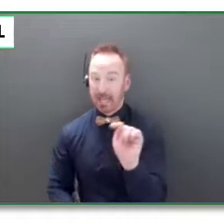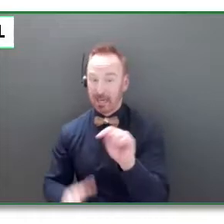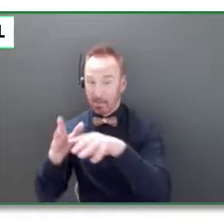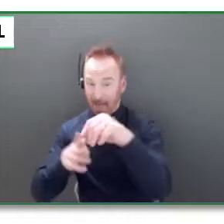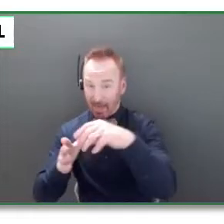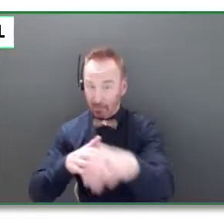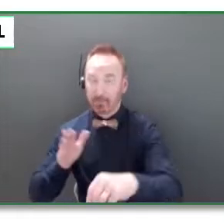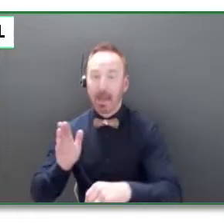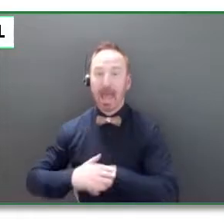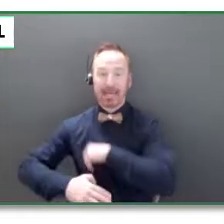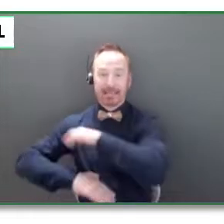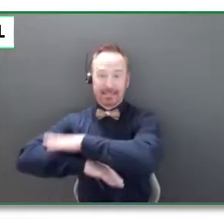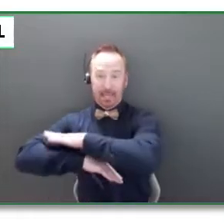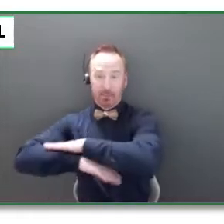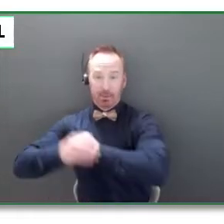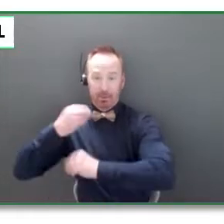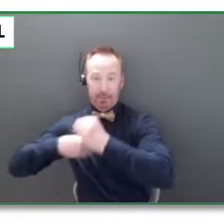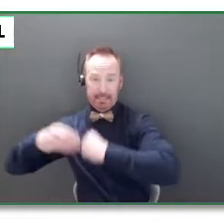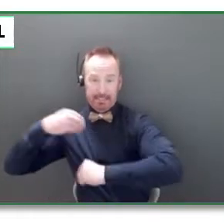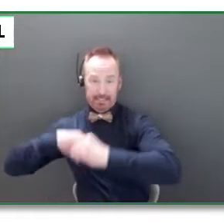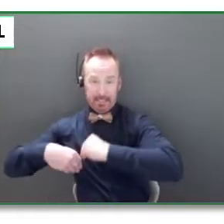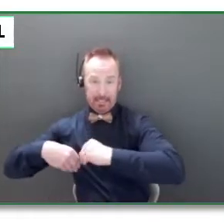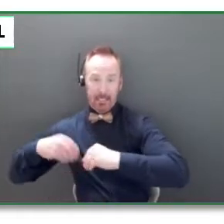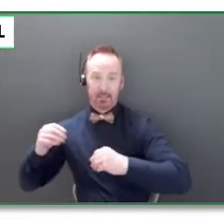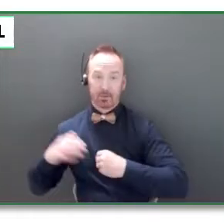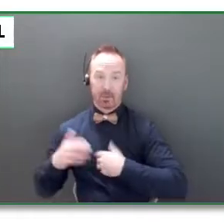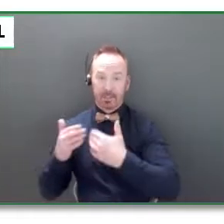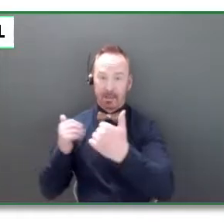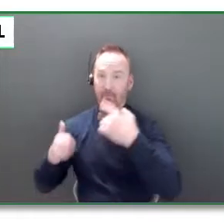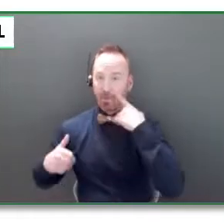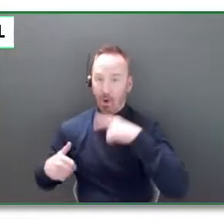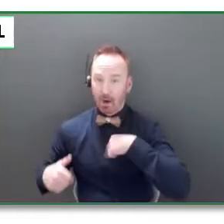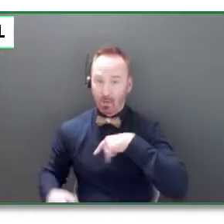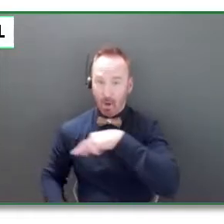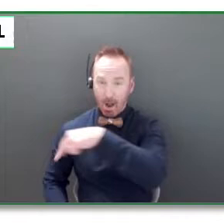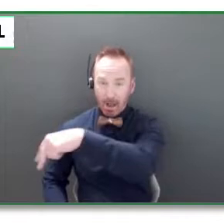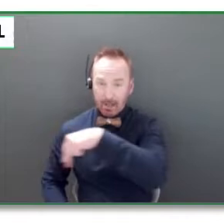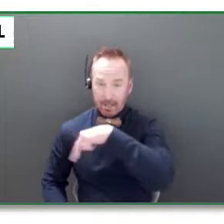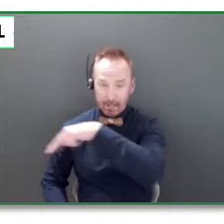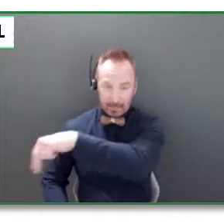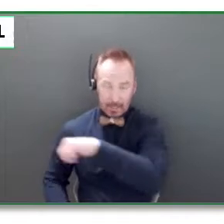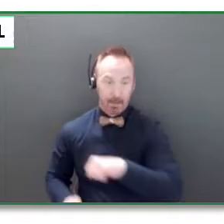Access routes. Access routes to viewpoints such as at